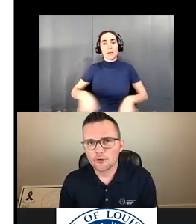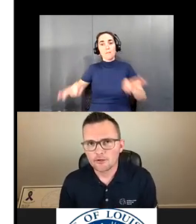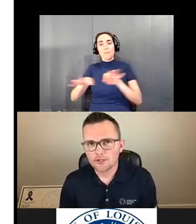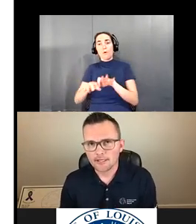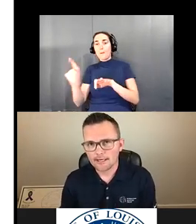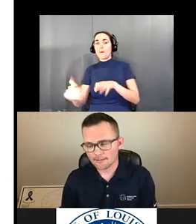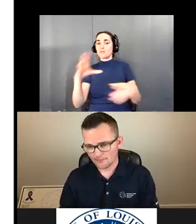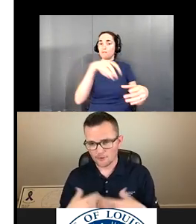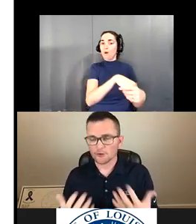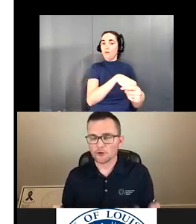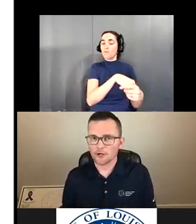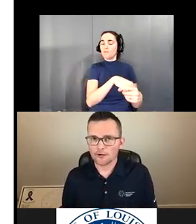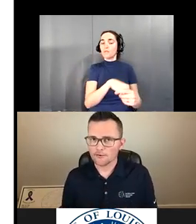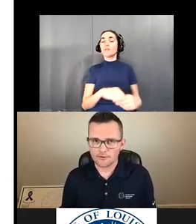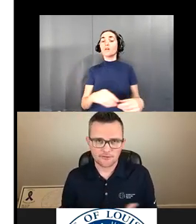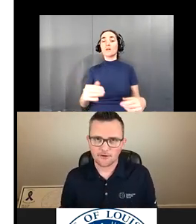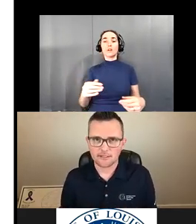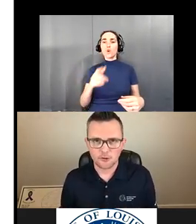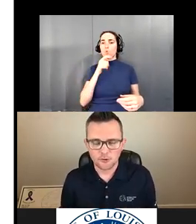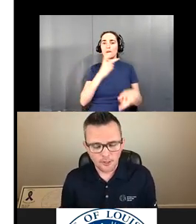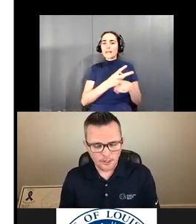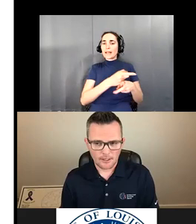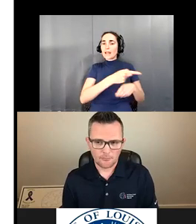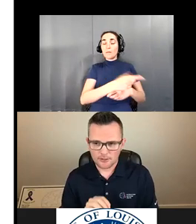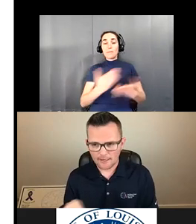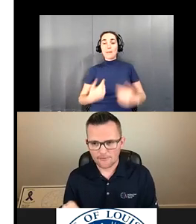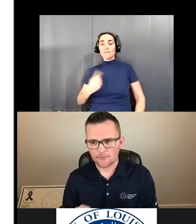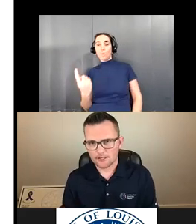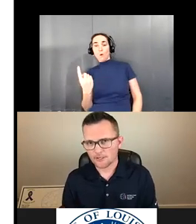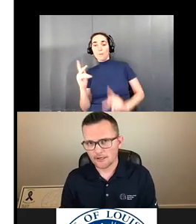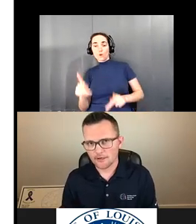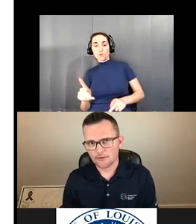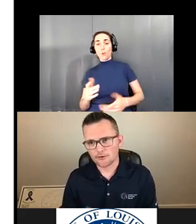understand that if you're your caregiver that's fine to put that information down there. Those